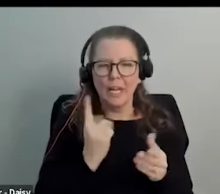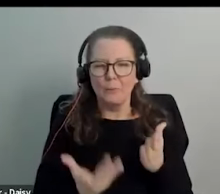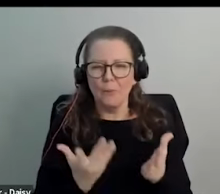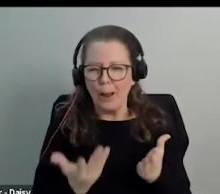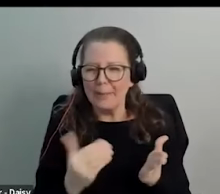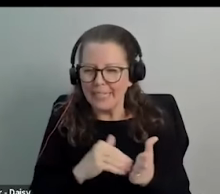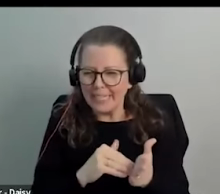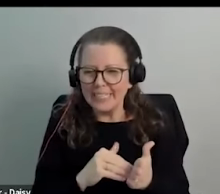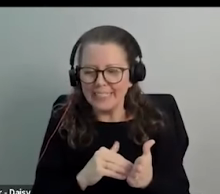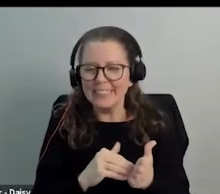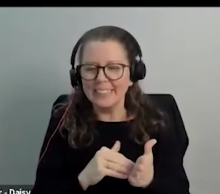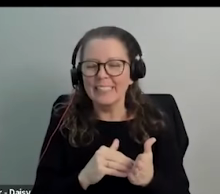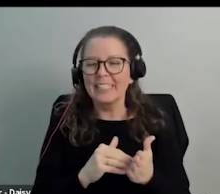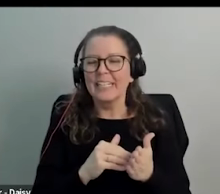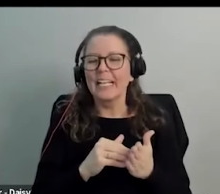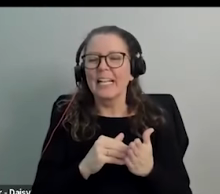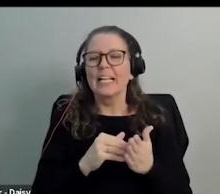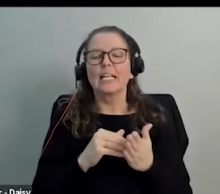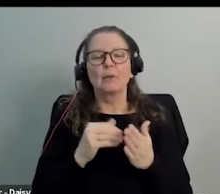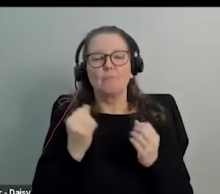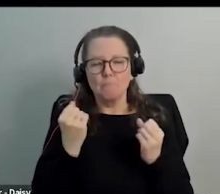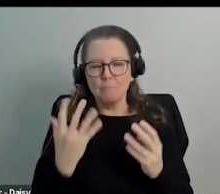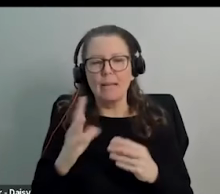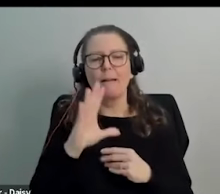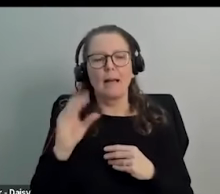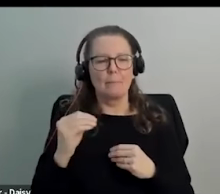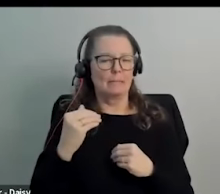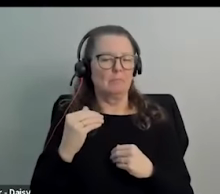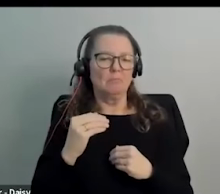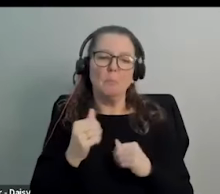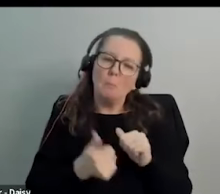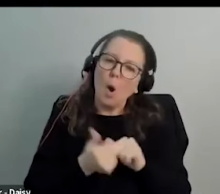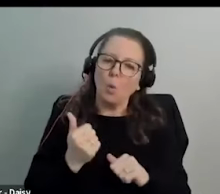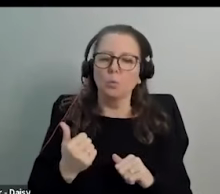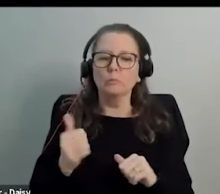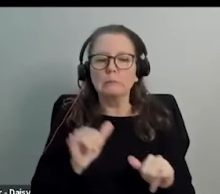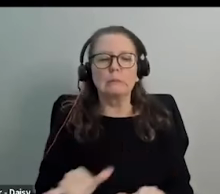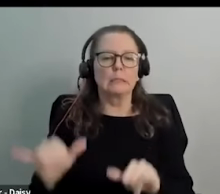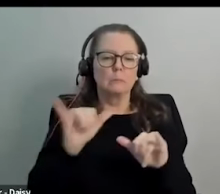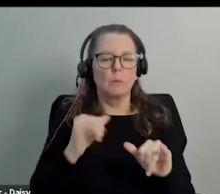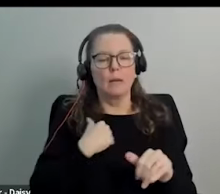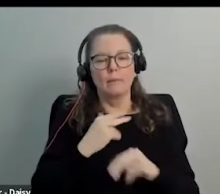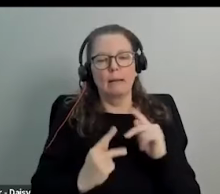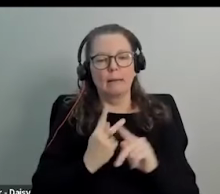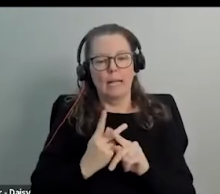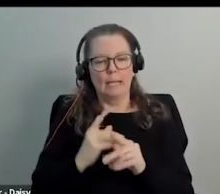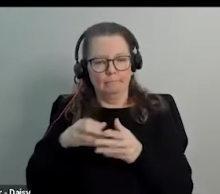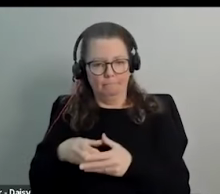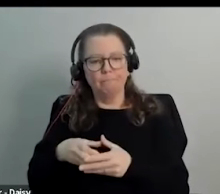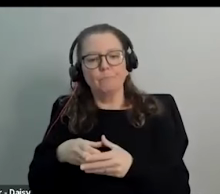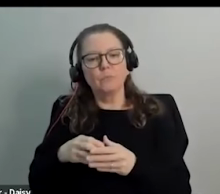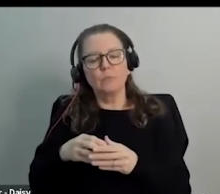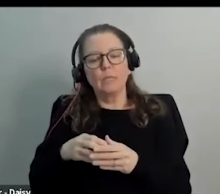most companies I think have a similar organization. We have a central corporate accessibility team